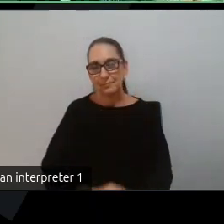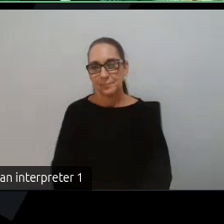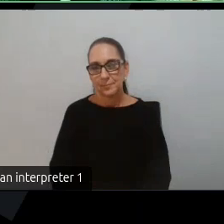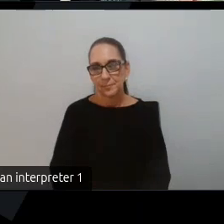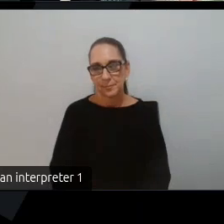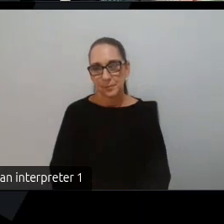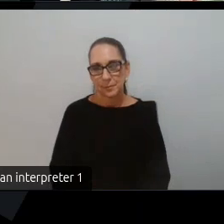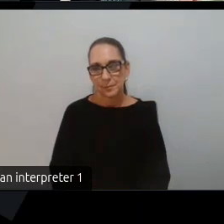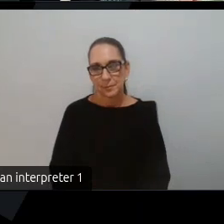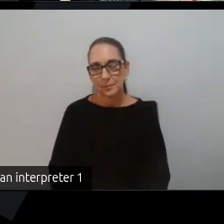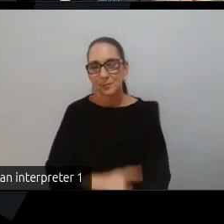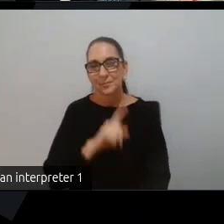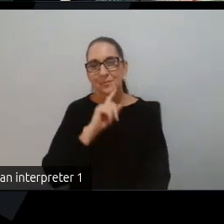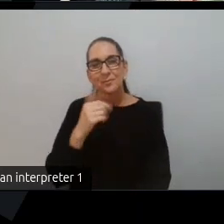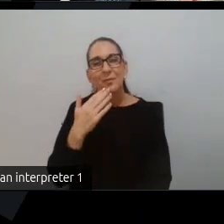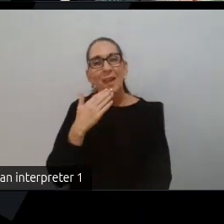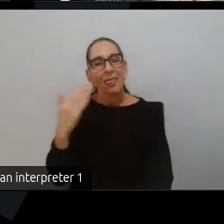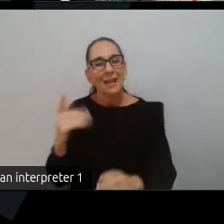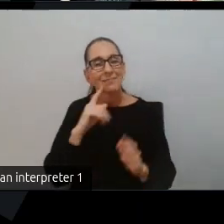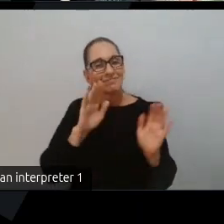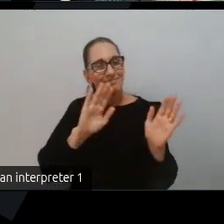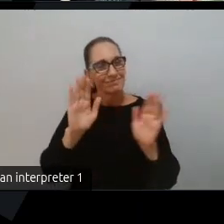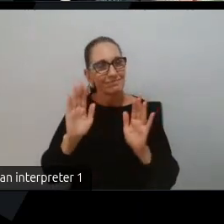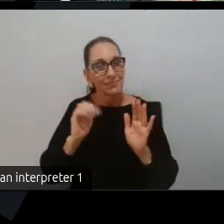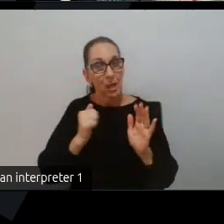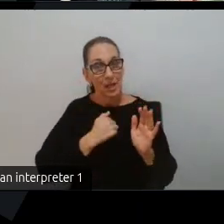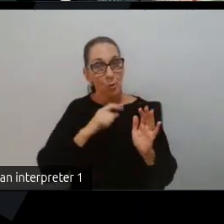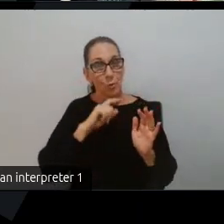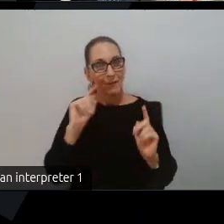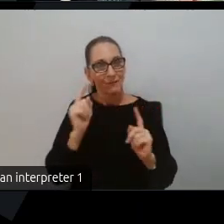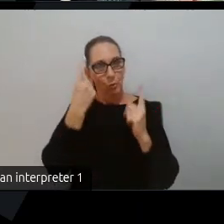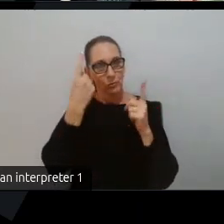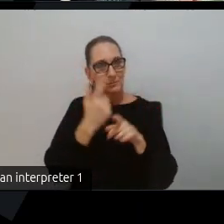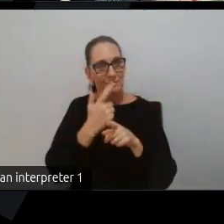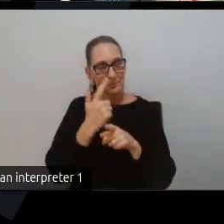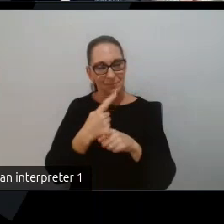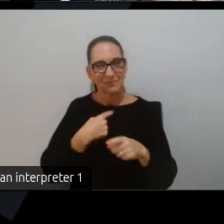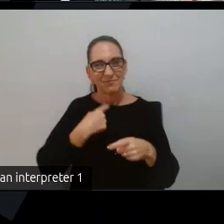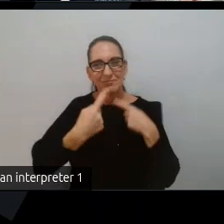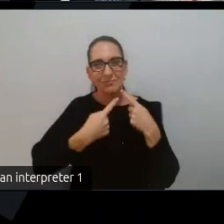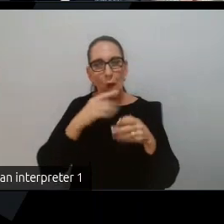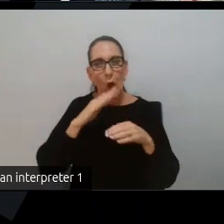Thanks, Kiara. Hi, everyone. I'm going to start today by explaining some of the terminology that